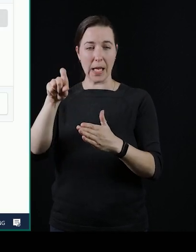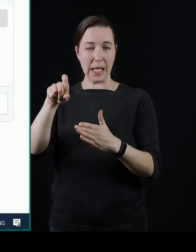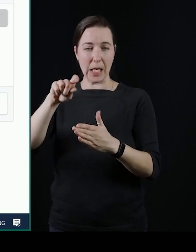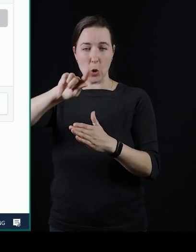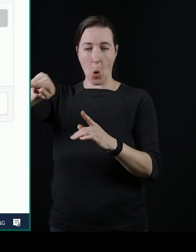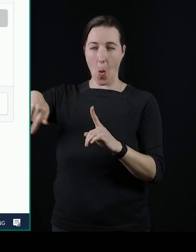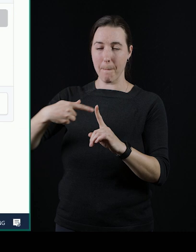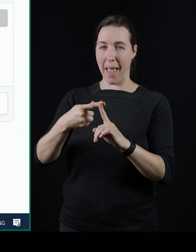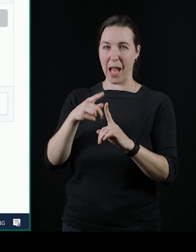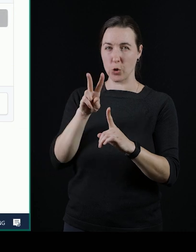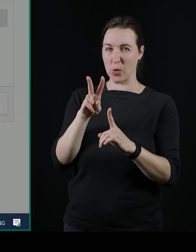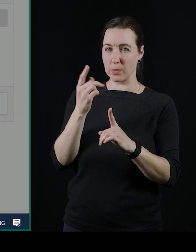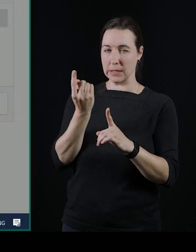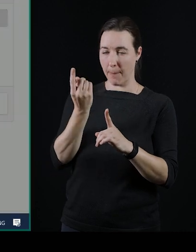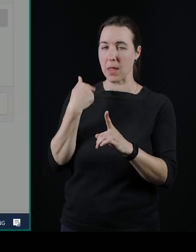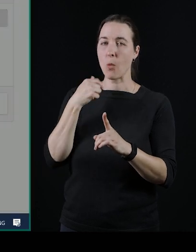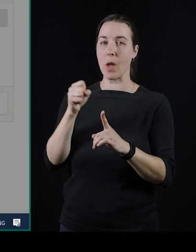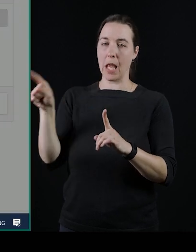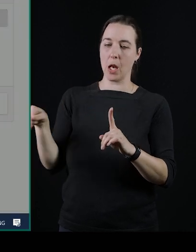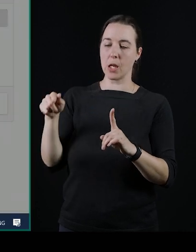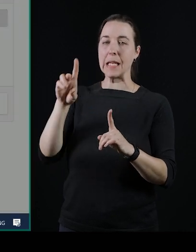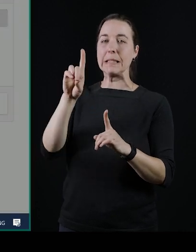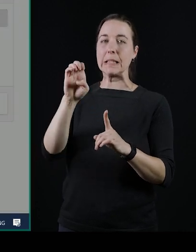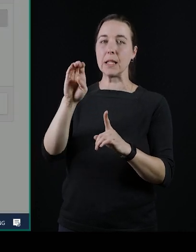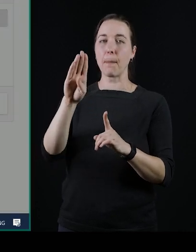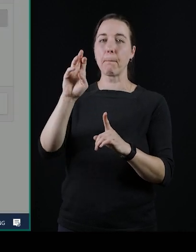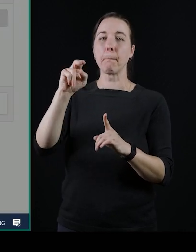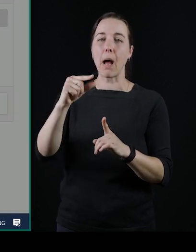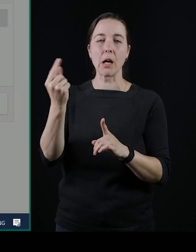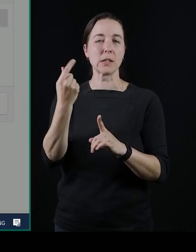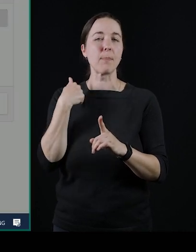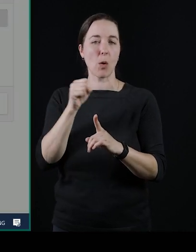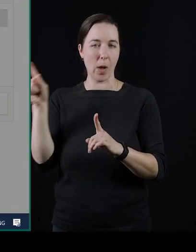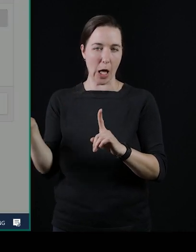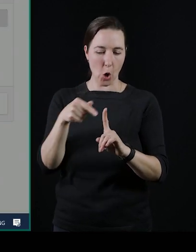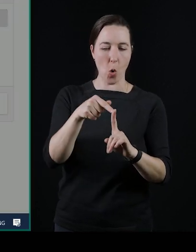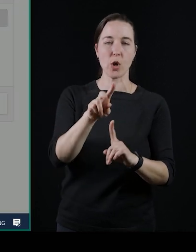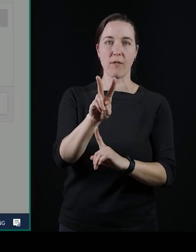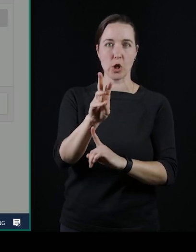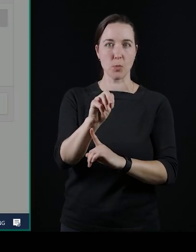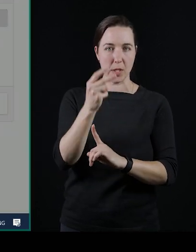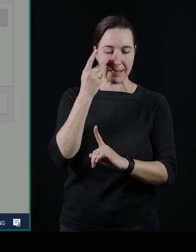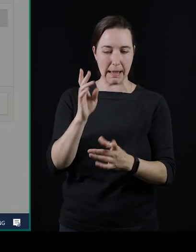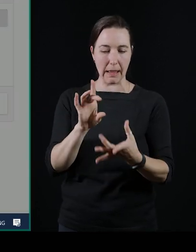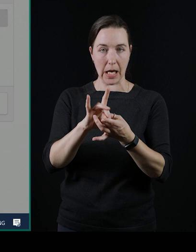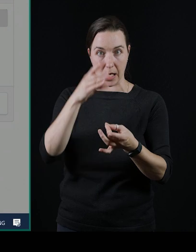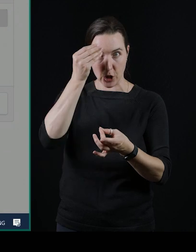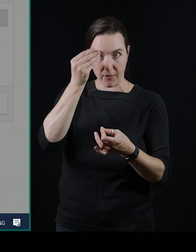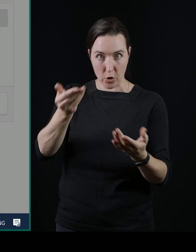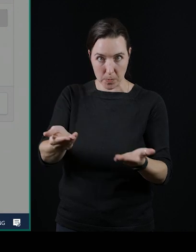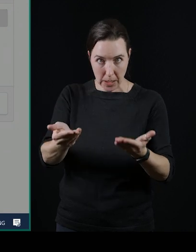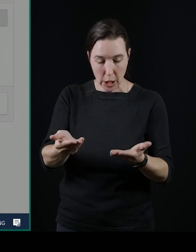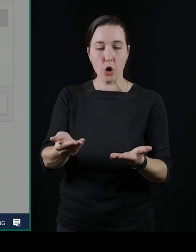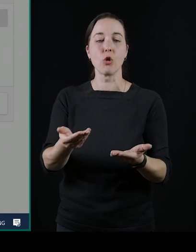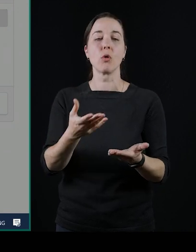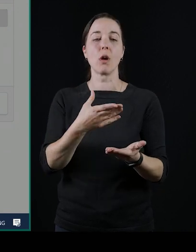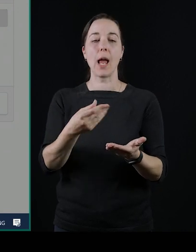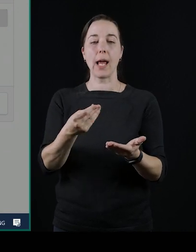our remaining quota, we can modify targets standby and the maximum. We can go to virtual machine stop. If we need to debug something,